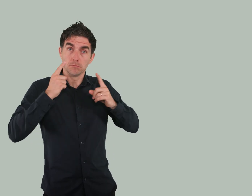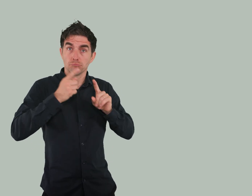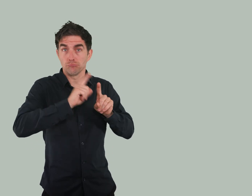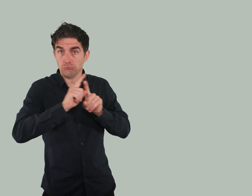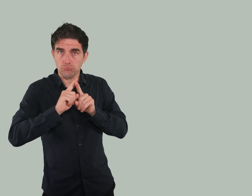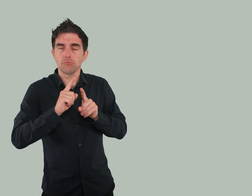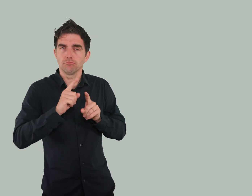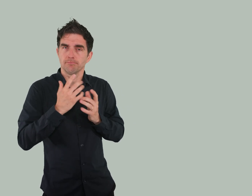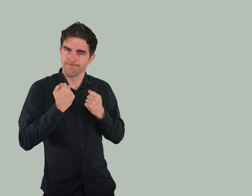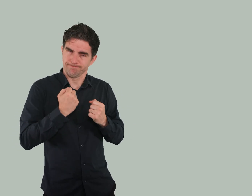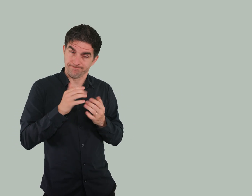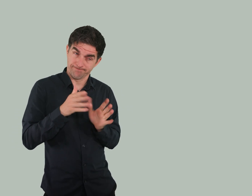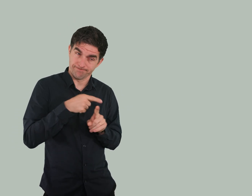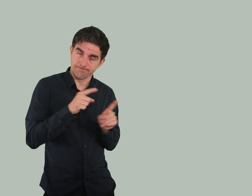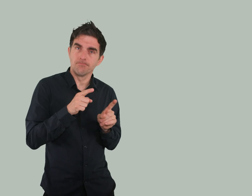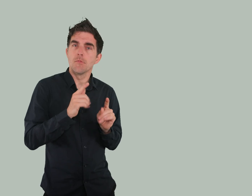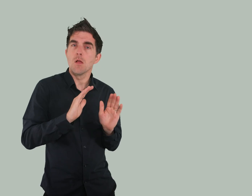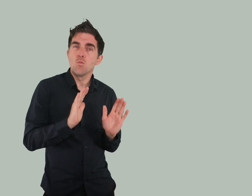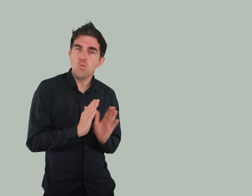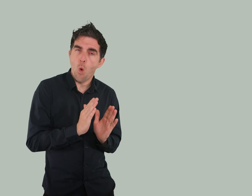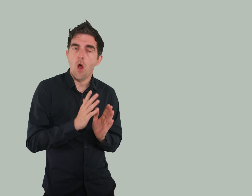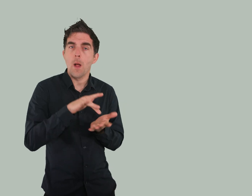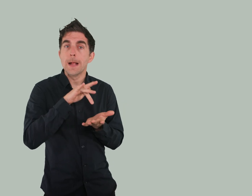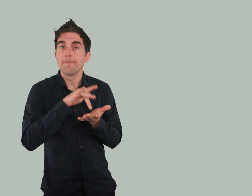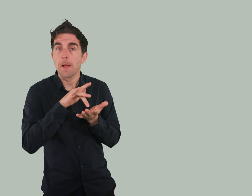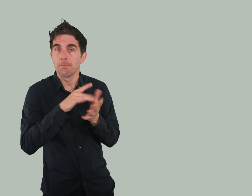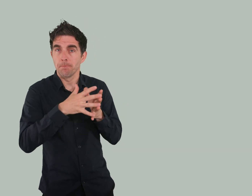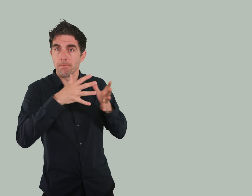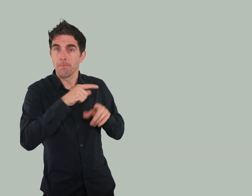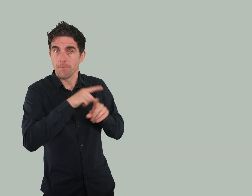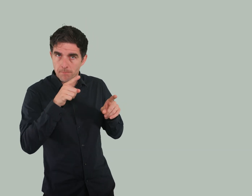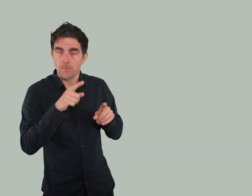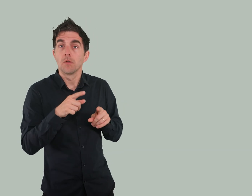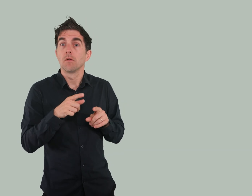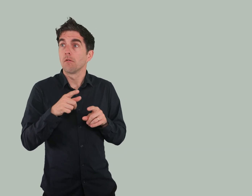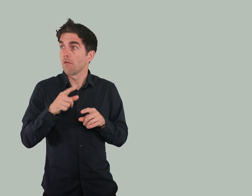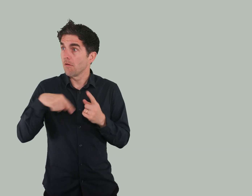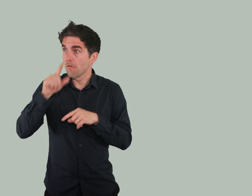particularly small and medium-sized firms in entry-level sectors